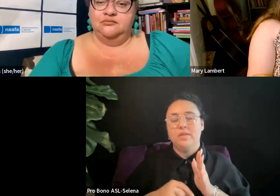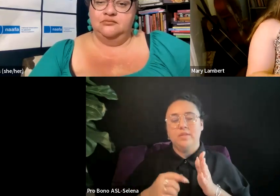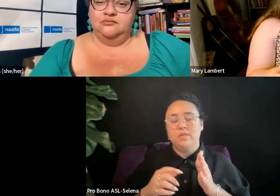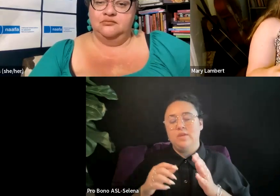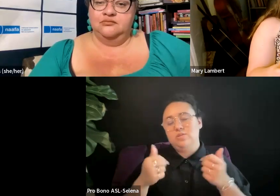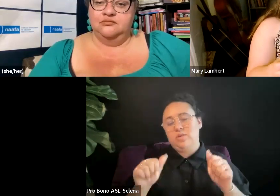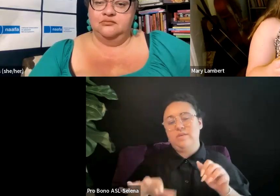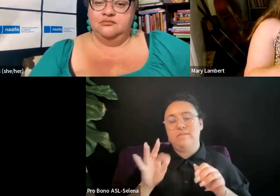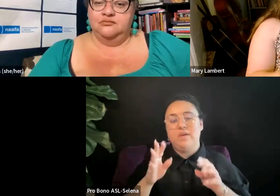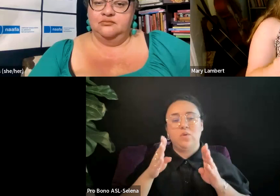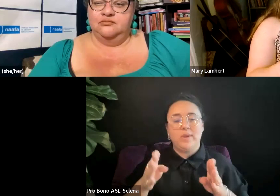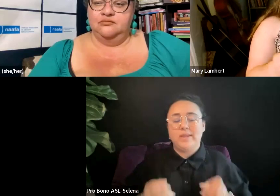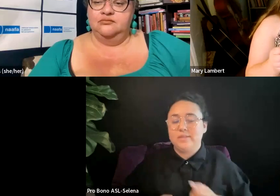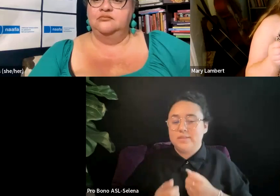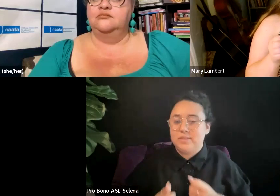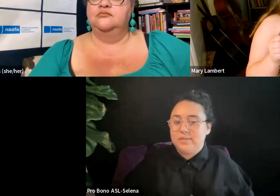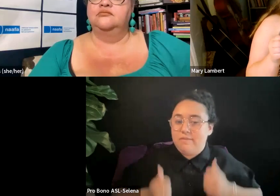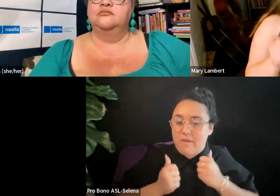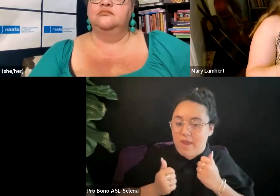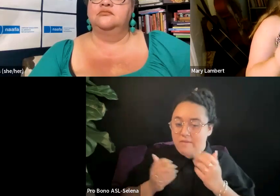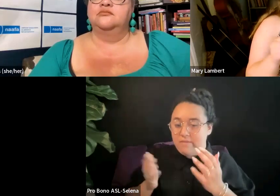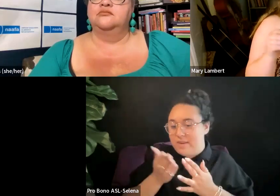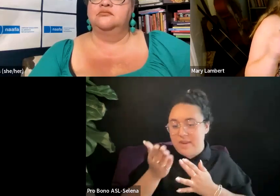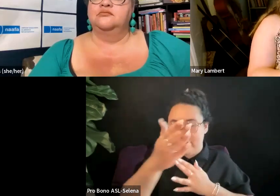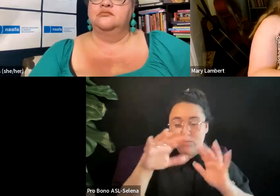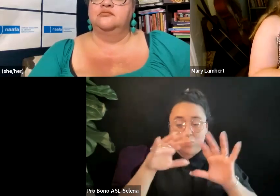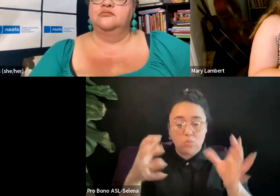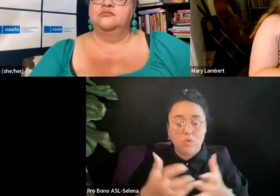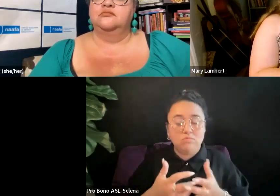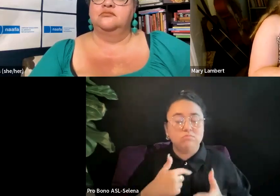I, I like to think that people who are in the public eye